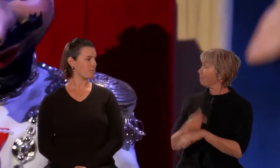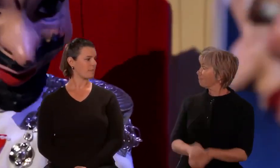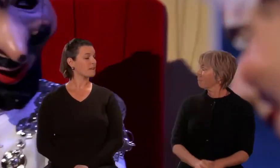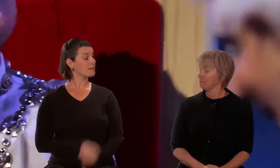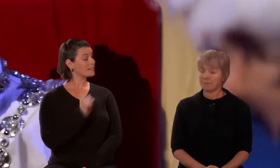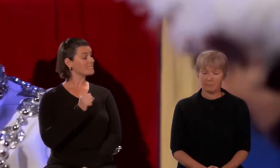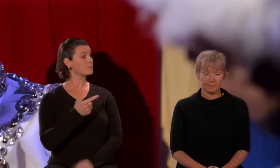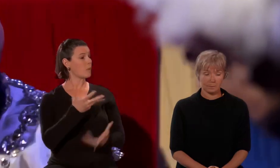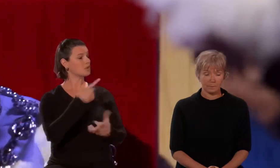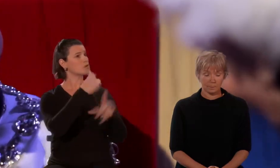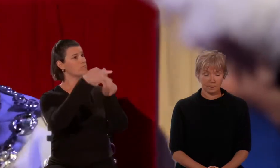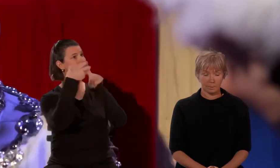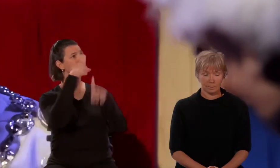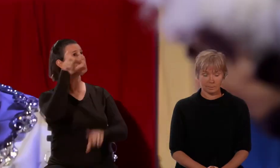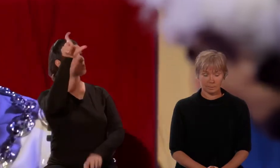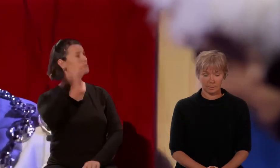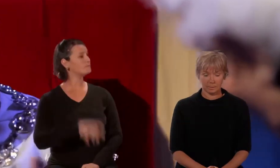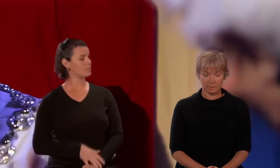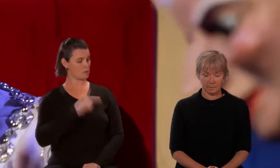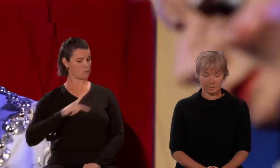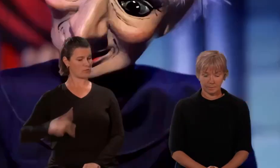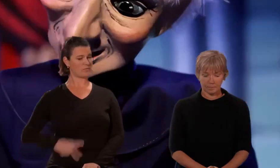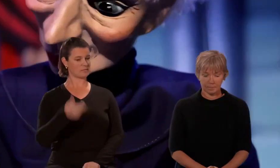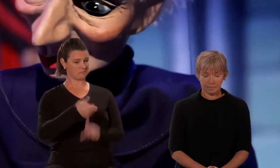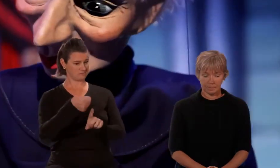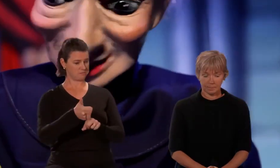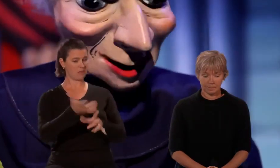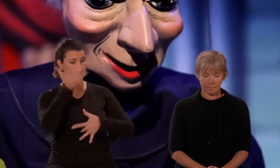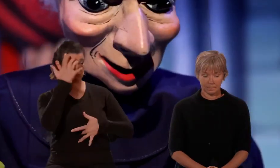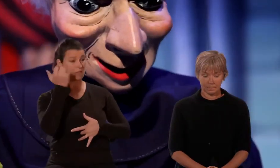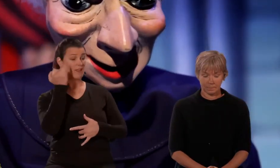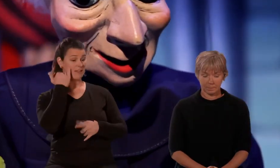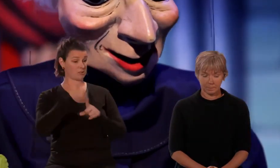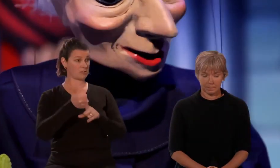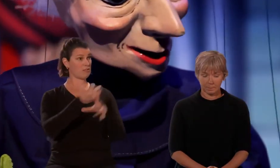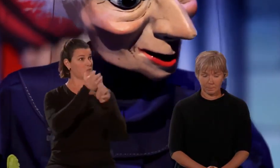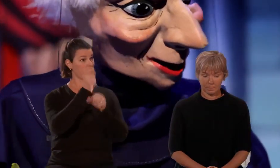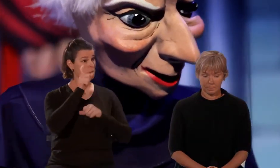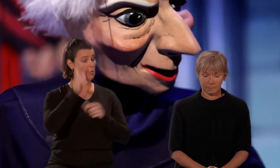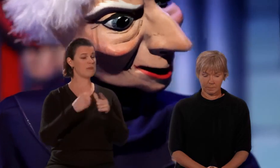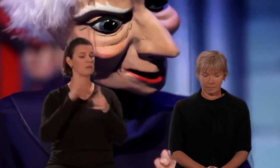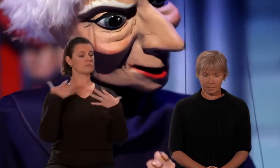I want you to get the moon. The Princess Lenore is ill. If she can have the moon, she will get well again. [wizard] The moon?